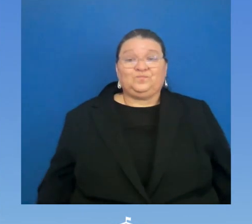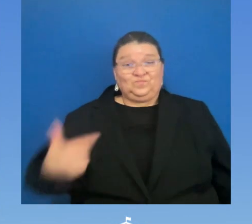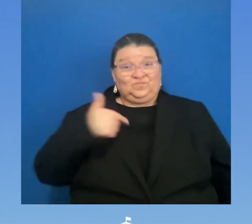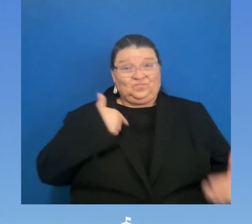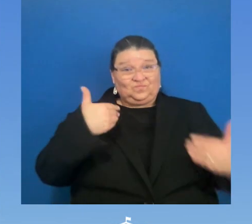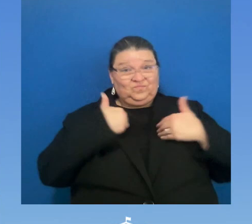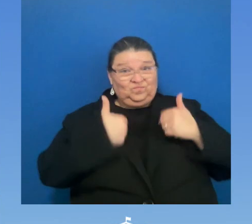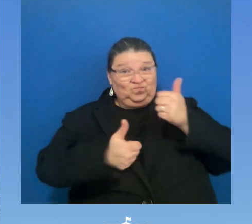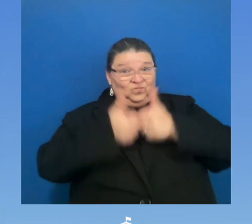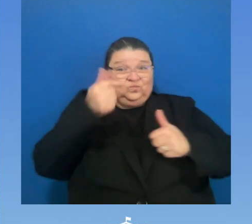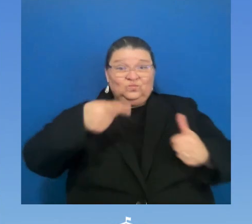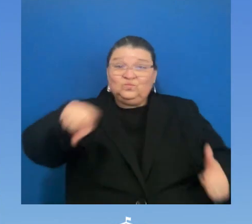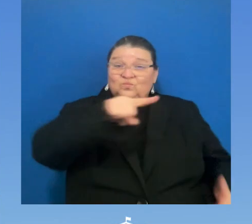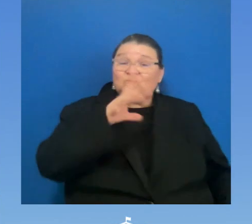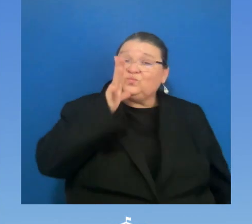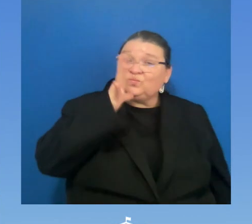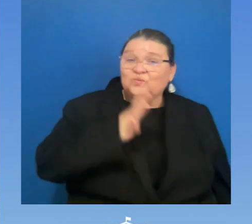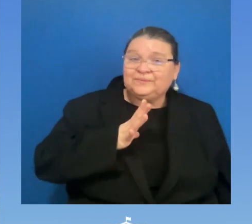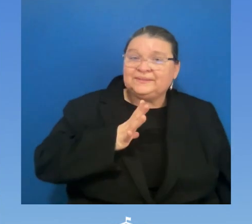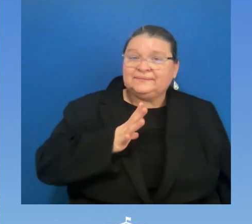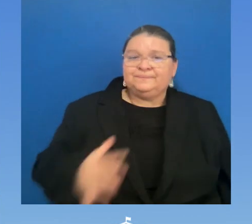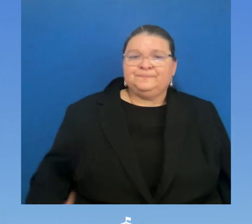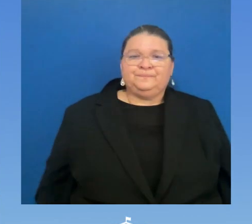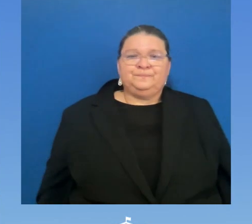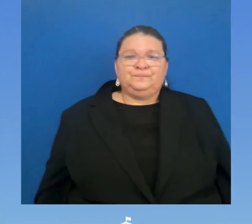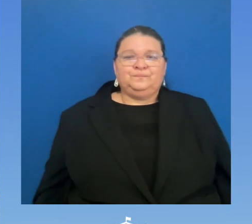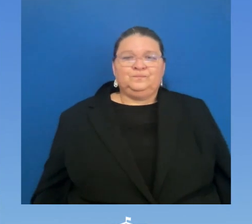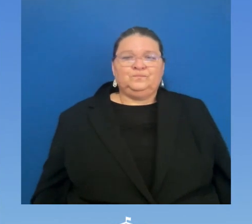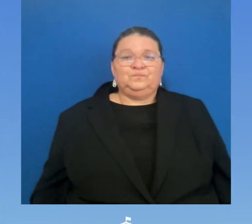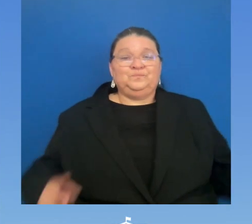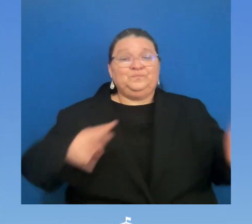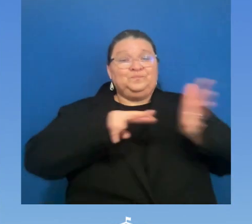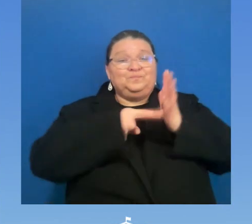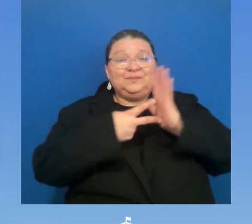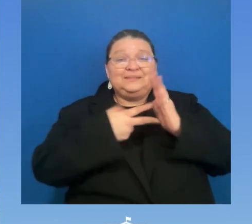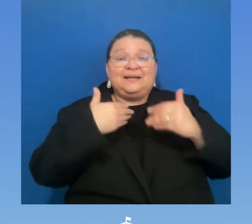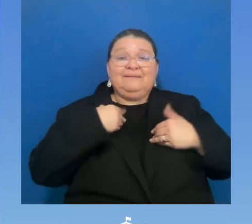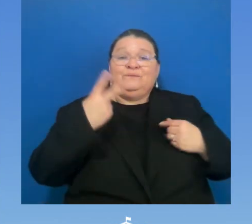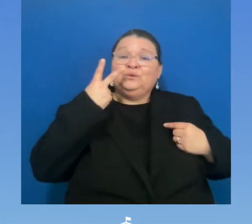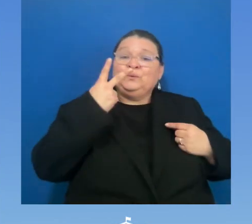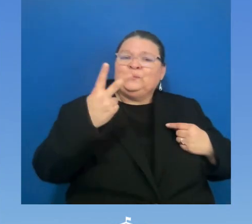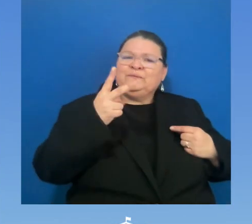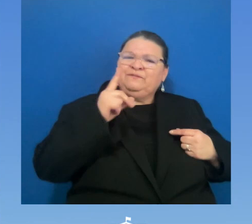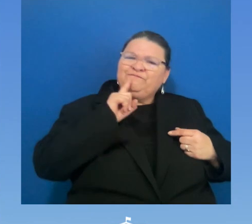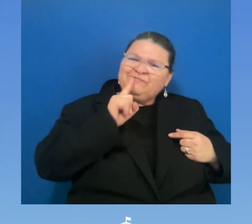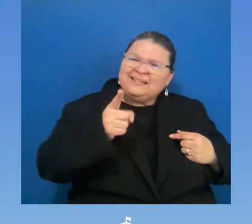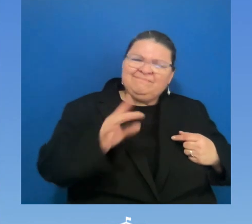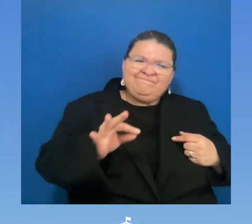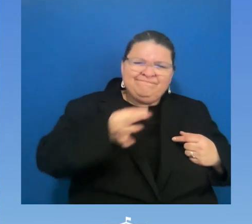And so we have two eally expert perspectives here. So I'm really looking forward to getting into it right here.